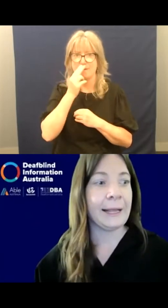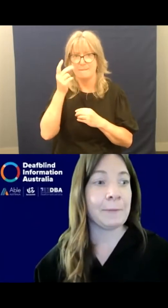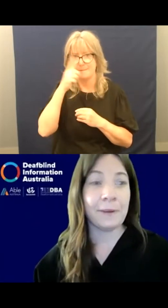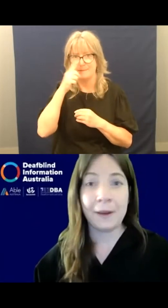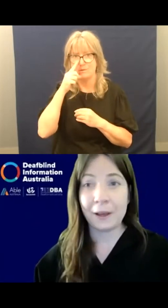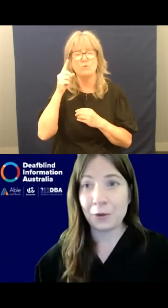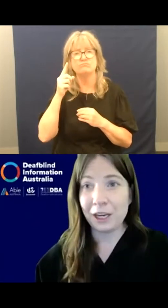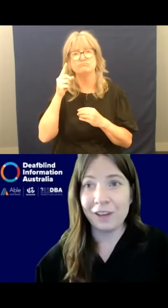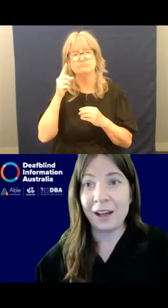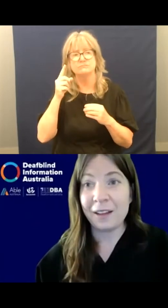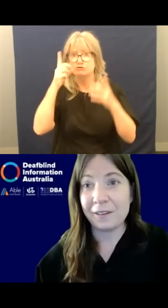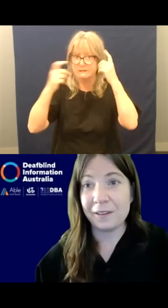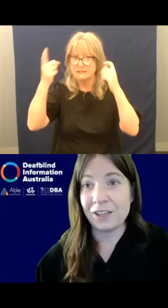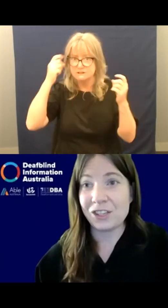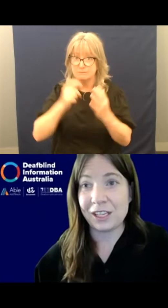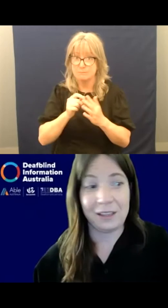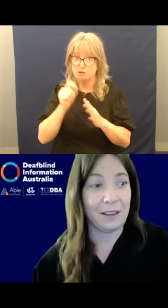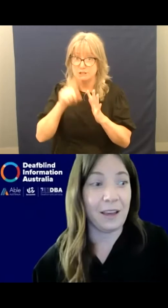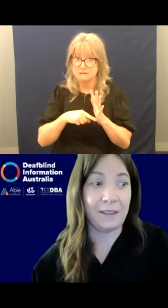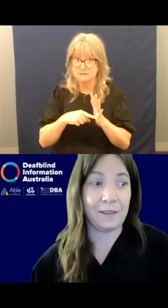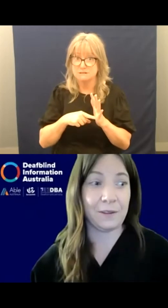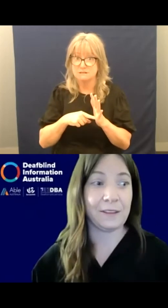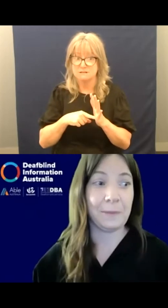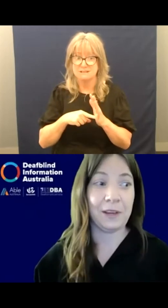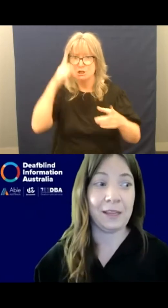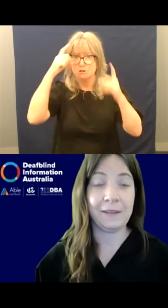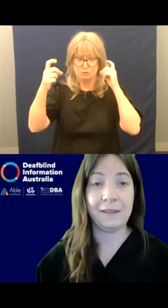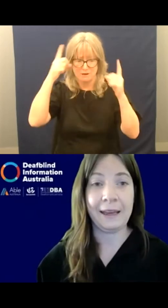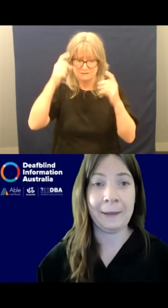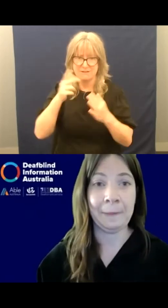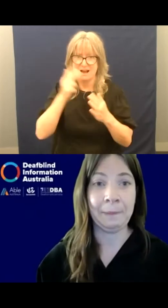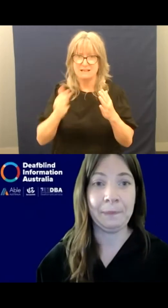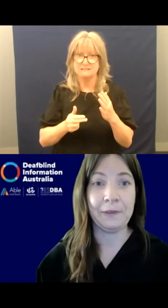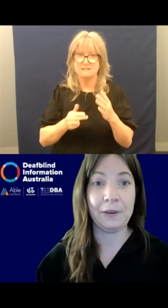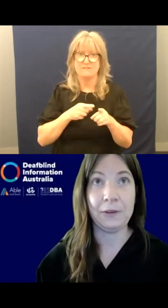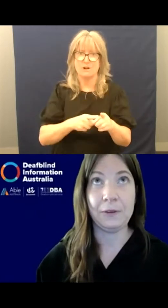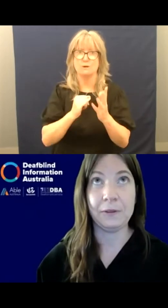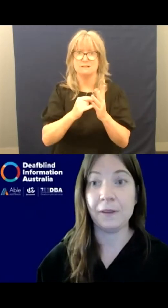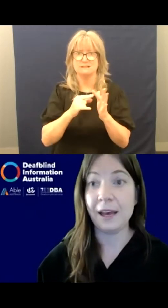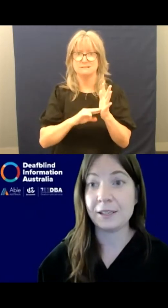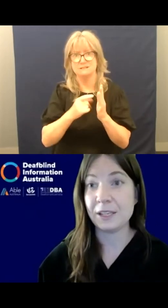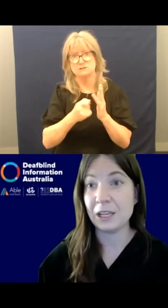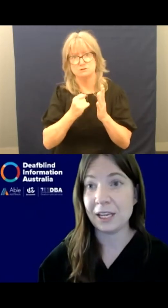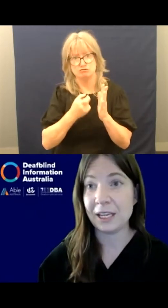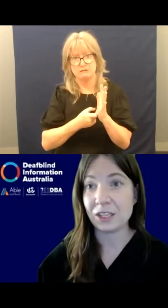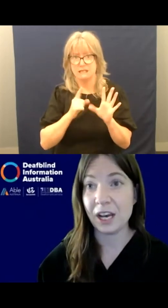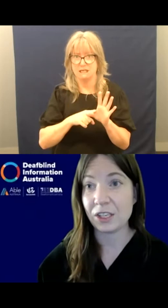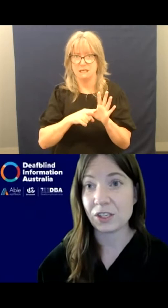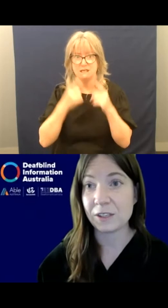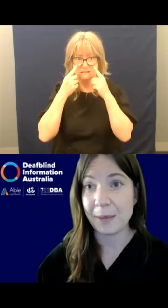So creative arts are essentially a sensory experience, so sight, hearing, touch, smell,